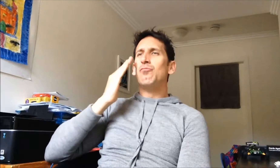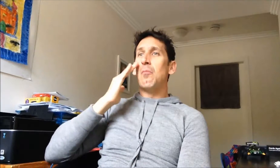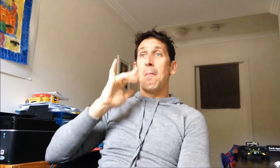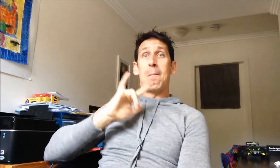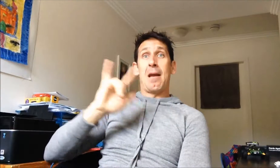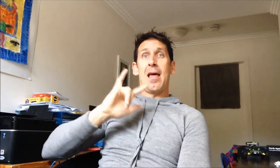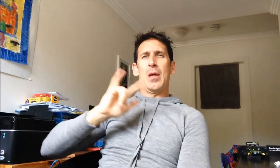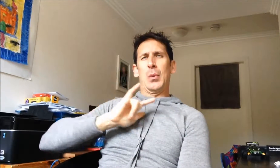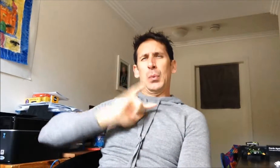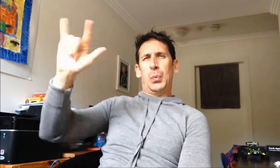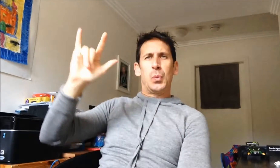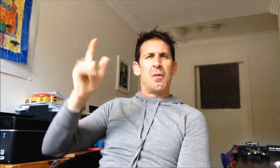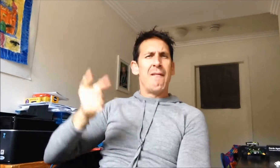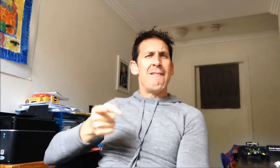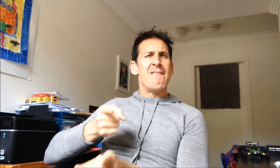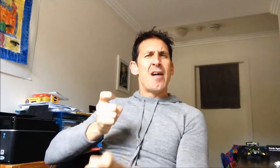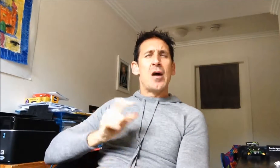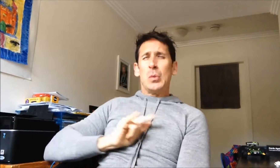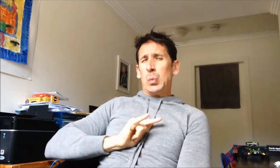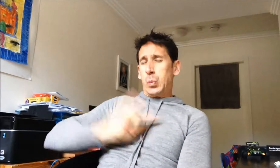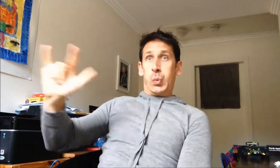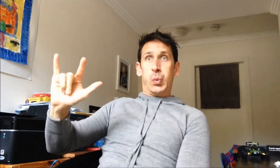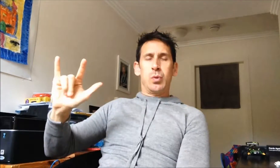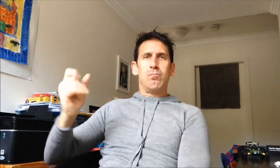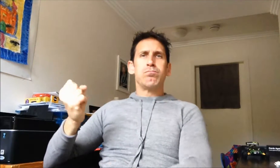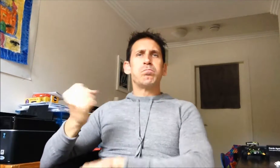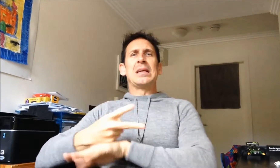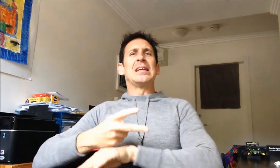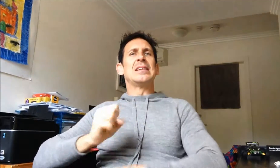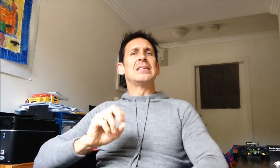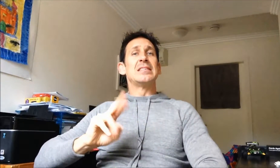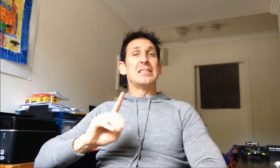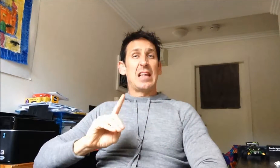Similar to a very fast plane - it can zoom by so fast and beat the sound barrier.